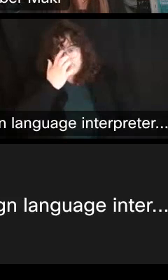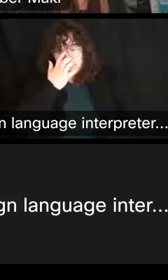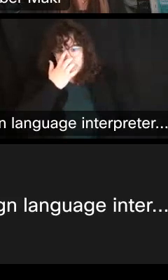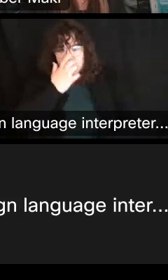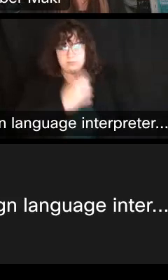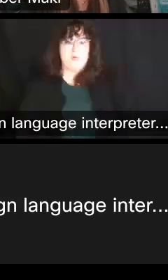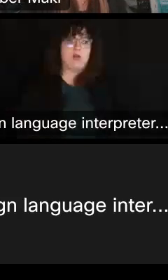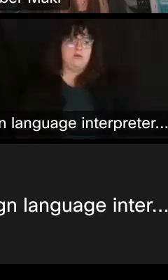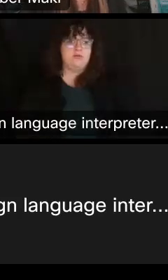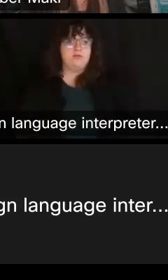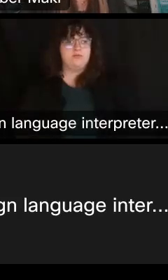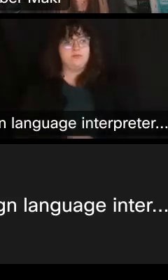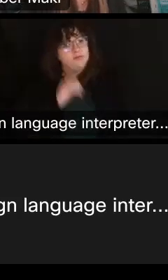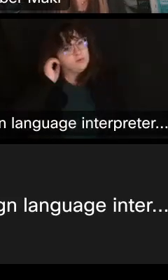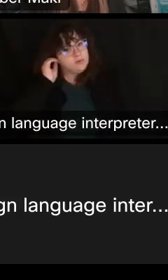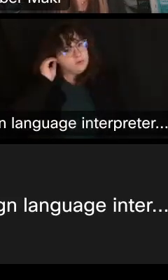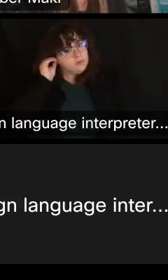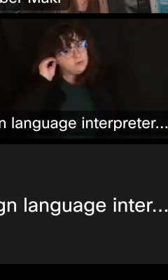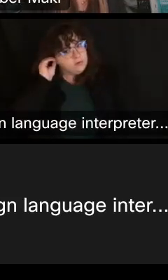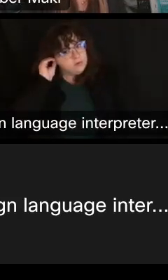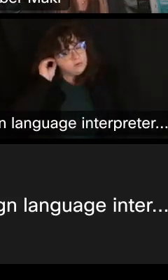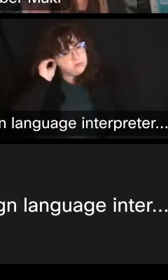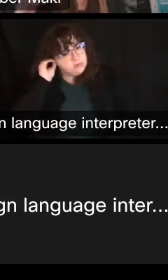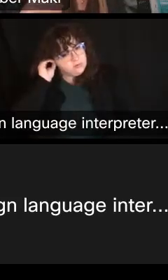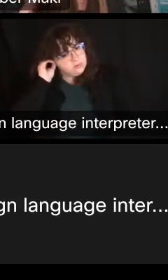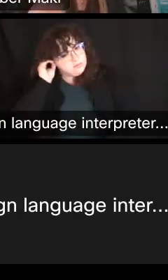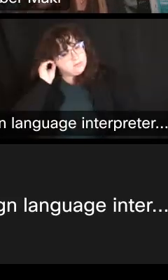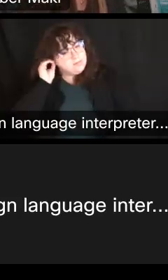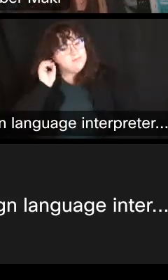But, recognizing the need for crisis respite. This has kind of been touched on,